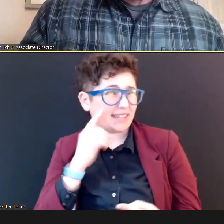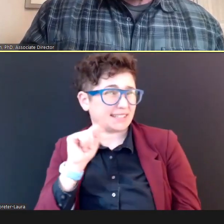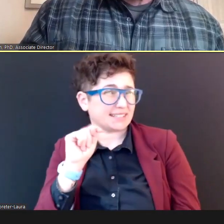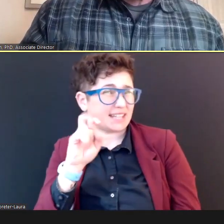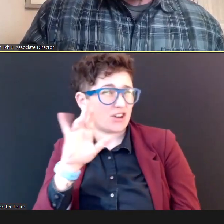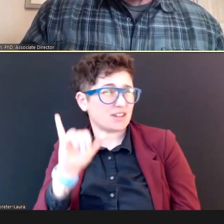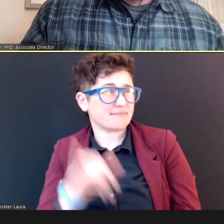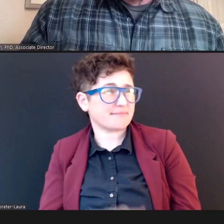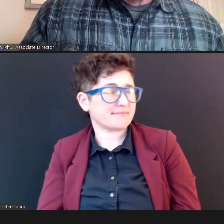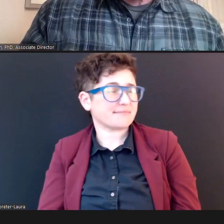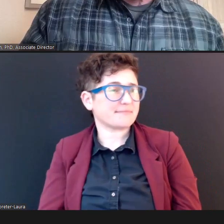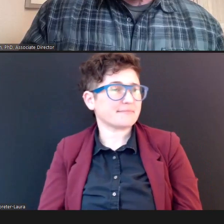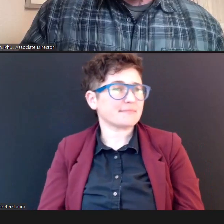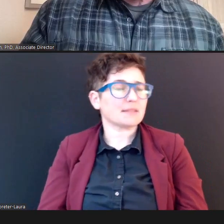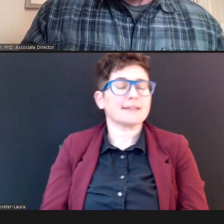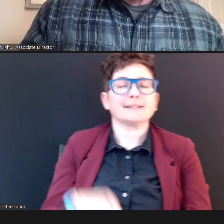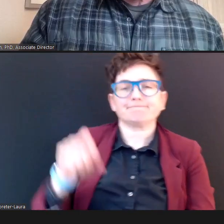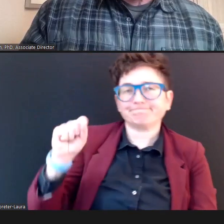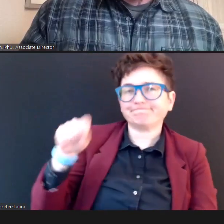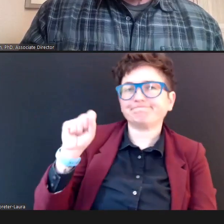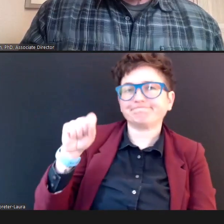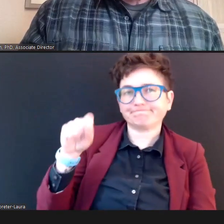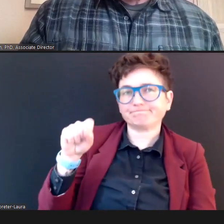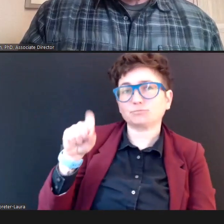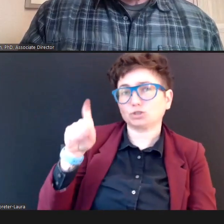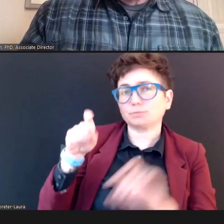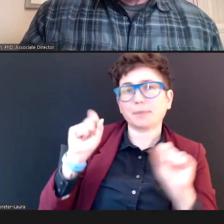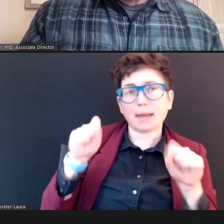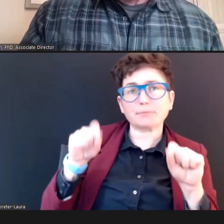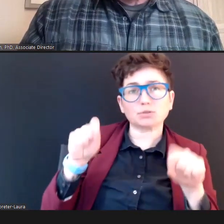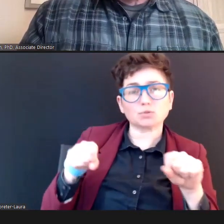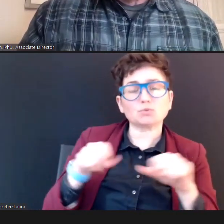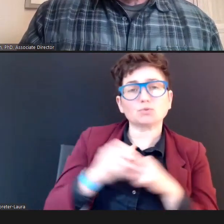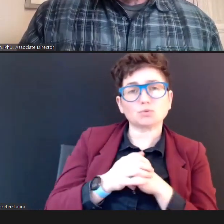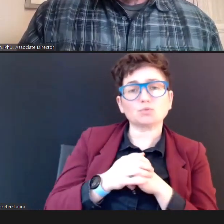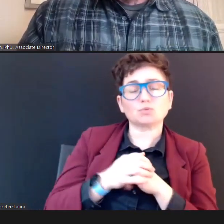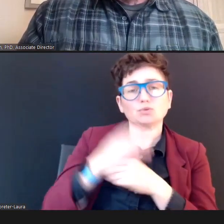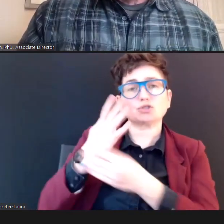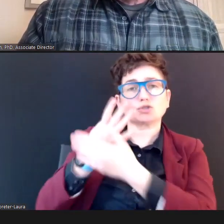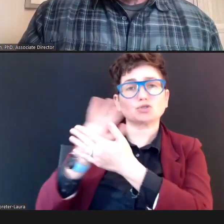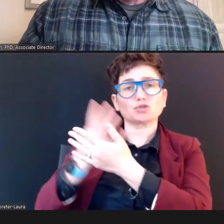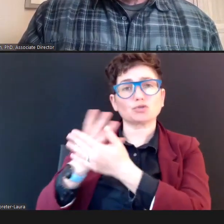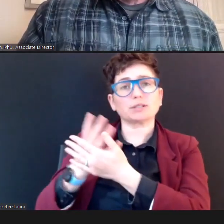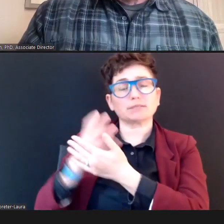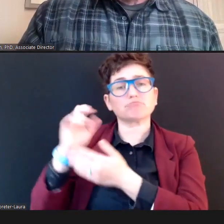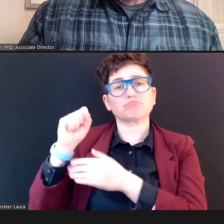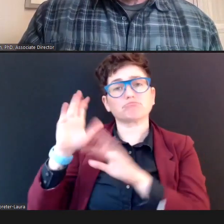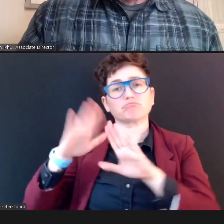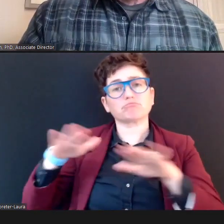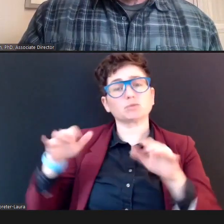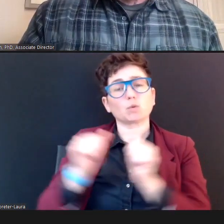Terry yeah you you should be able to um